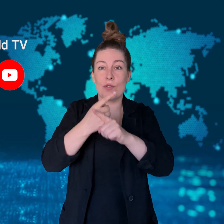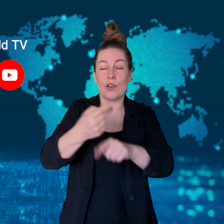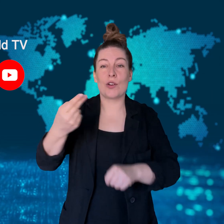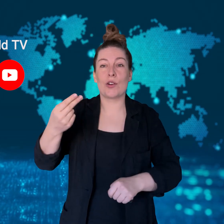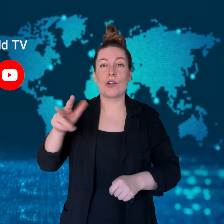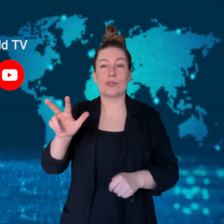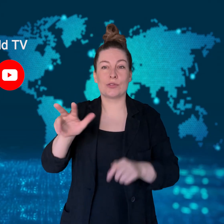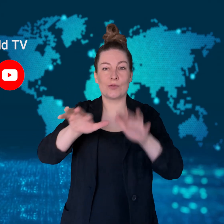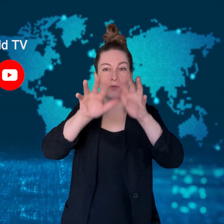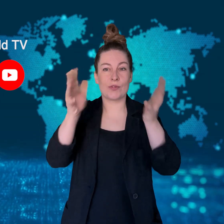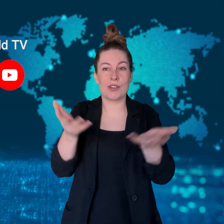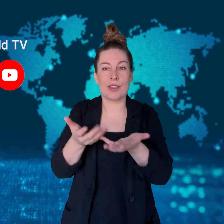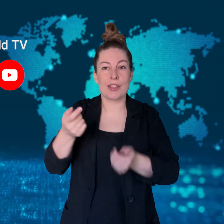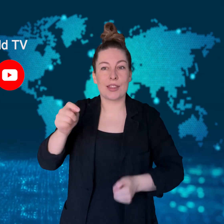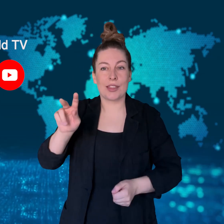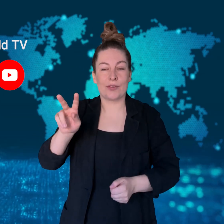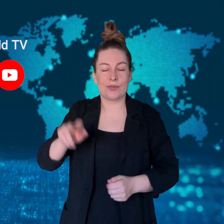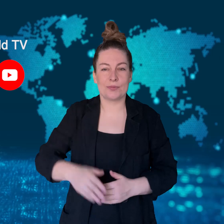to get new video updates!